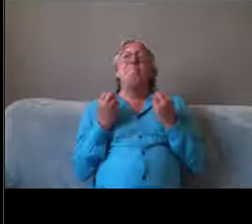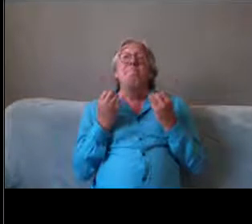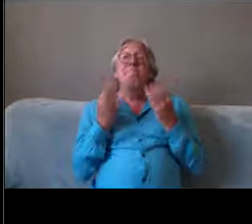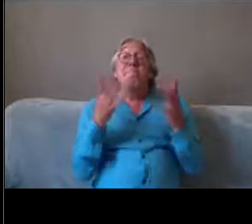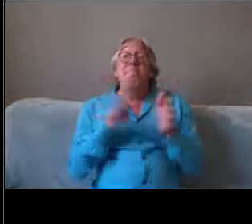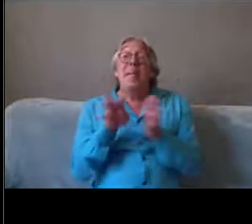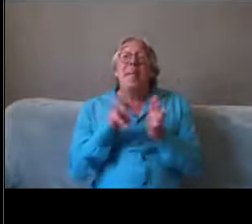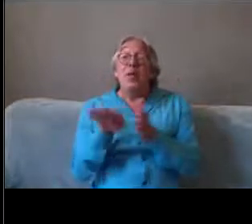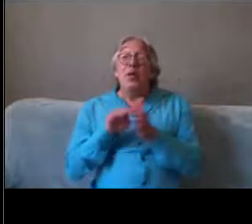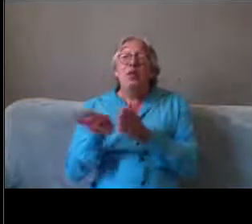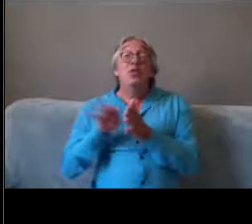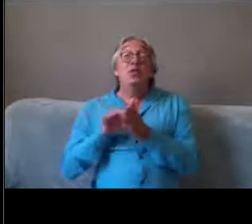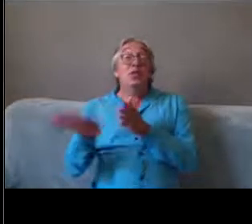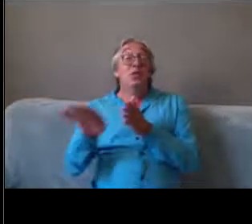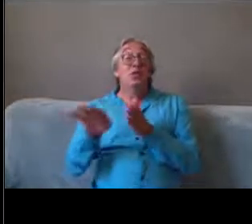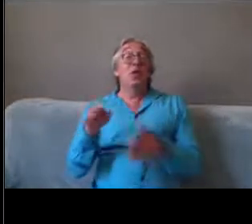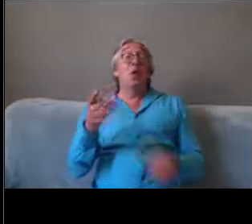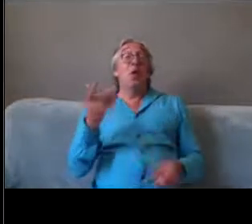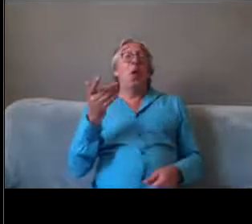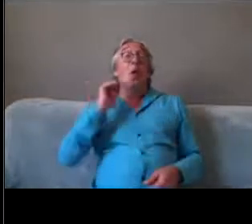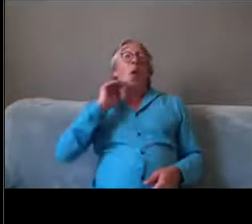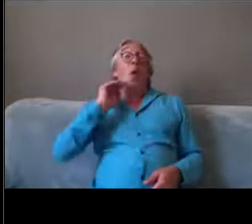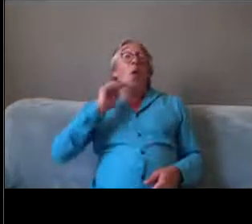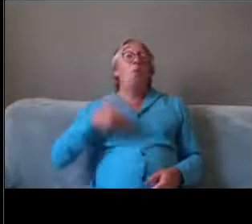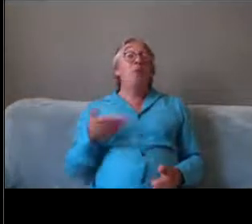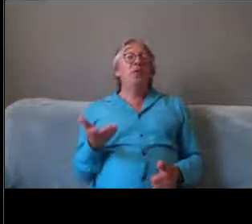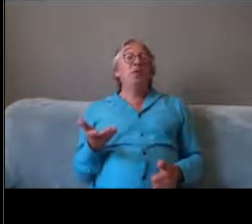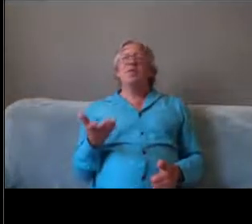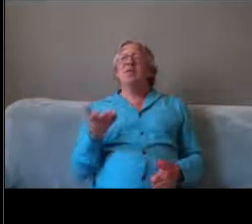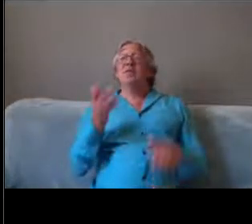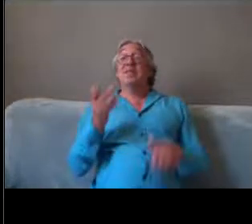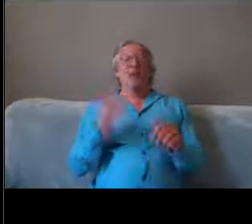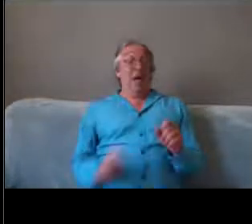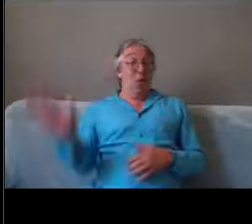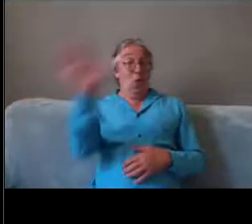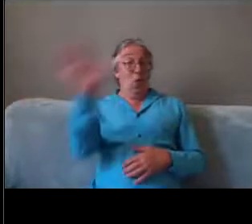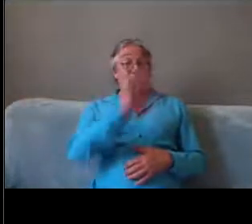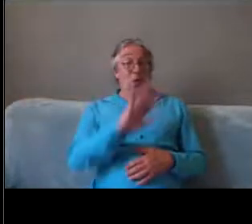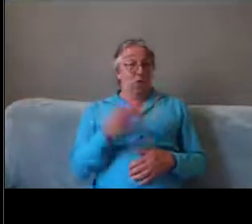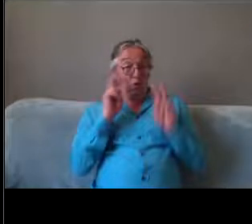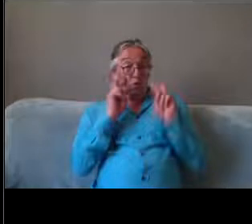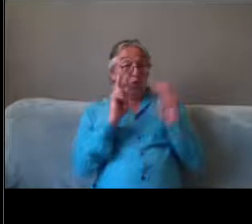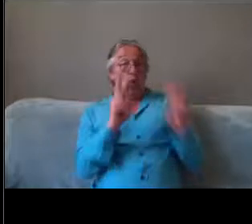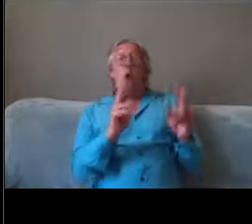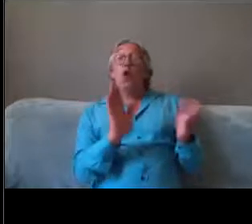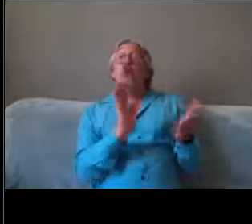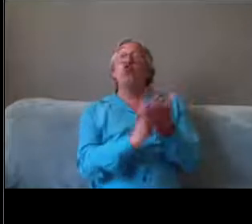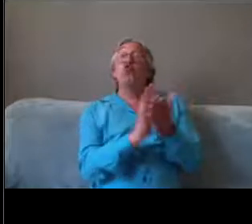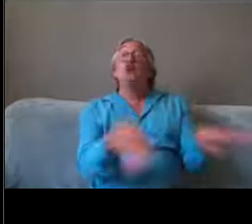gender barriers, there is sometimes also the combination between migrant background and disability,